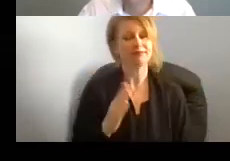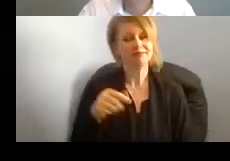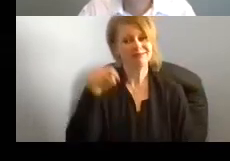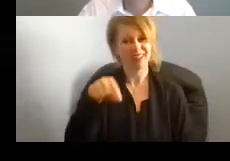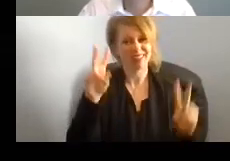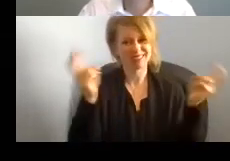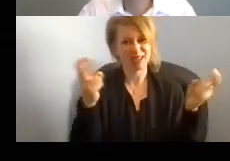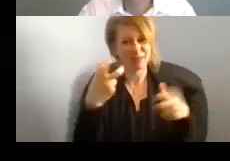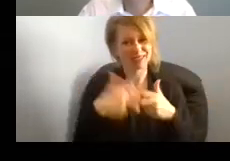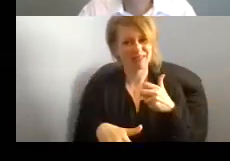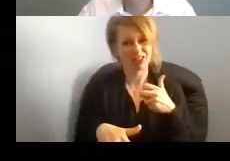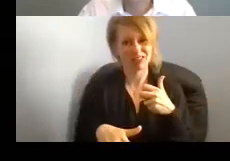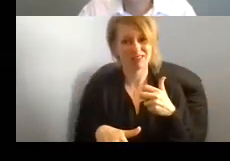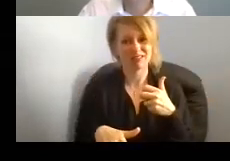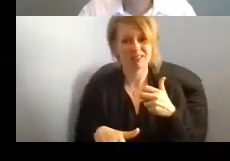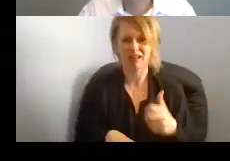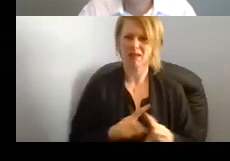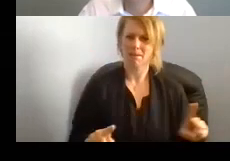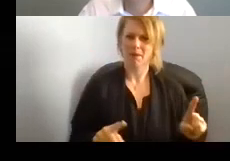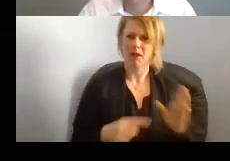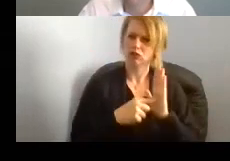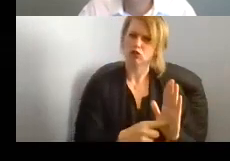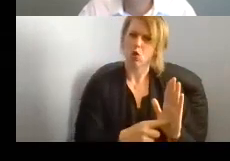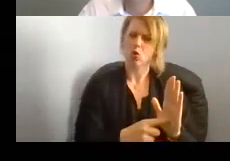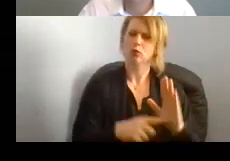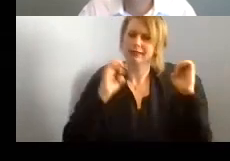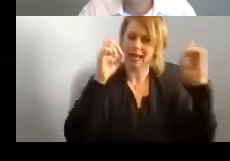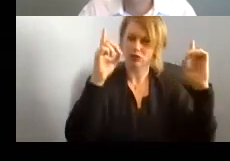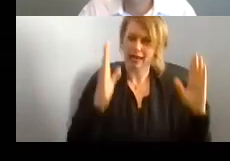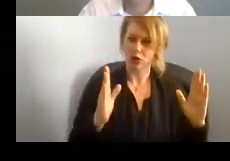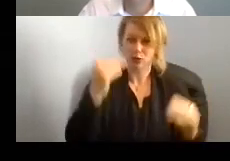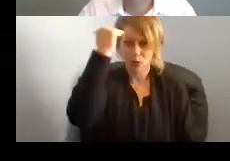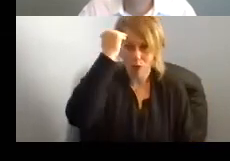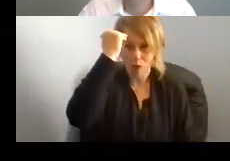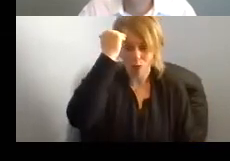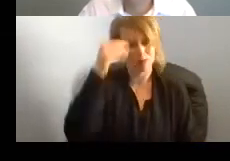And I think it shows that educators know that they play a really important